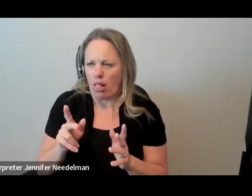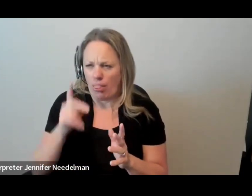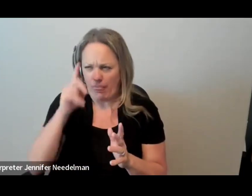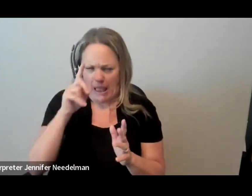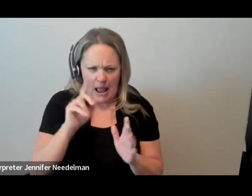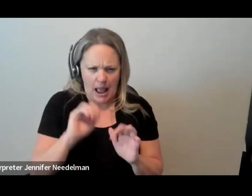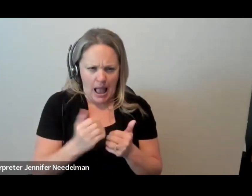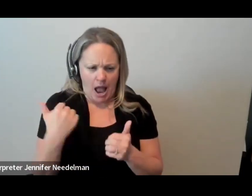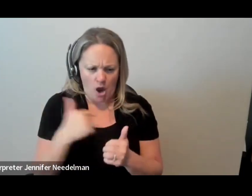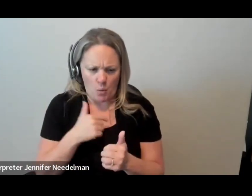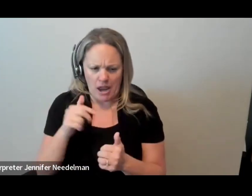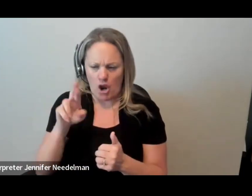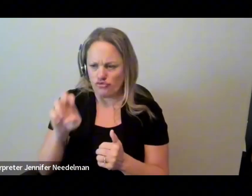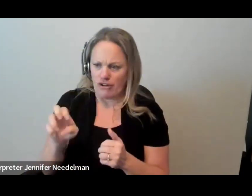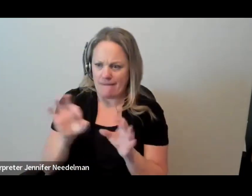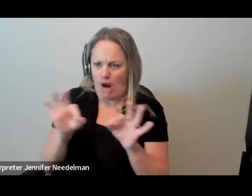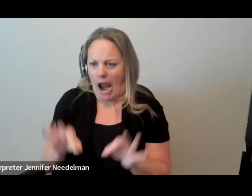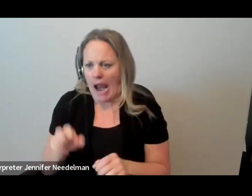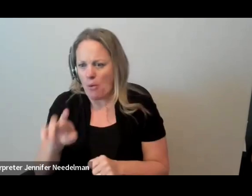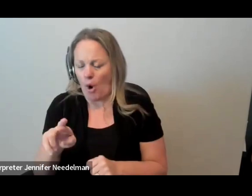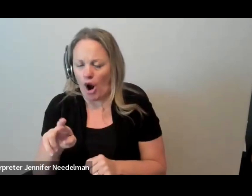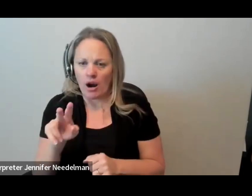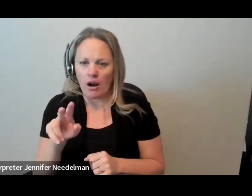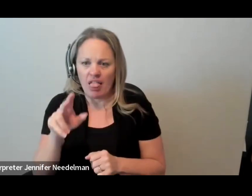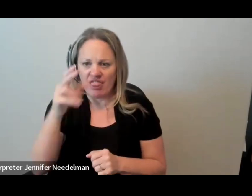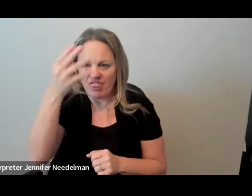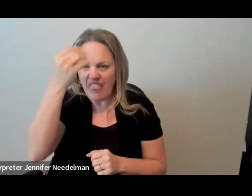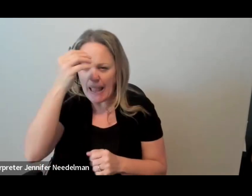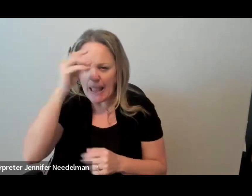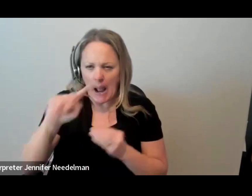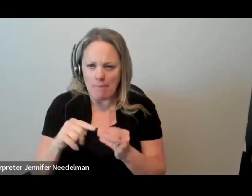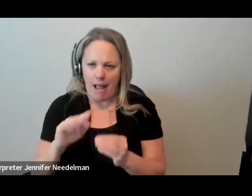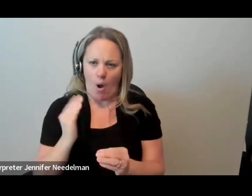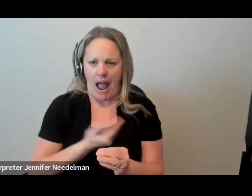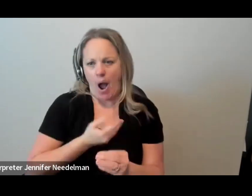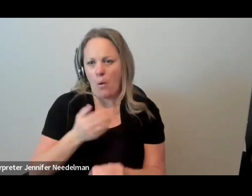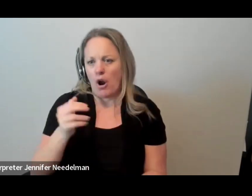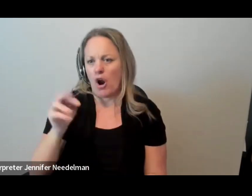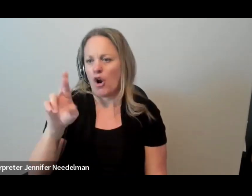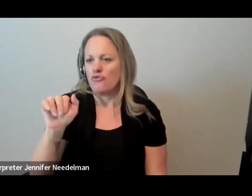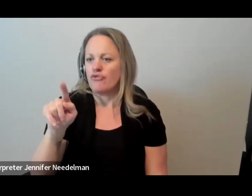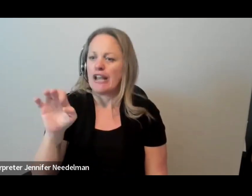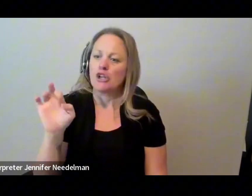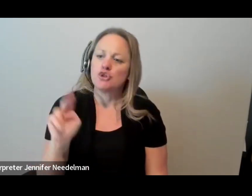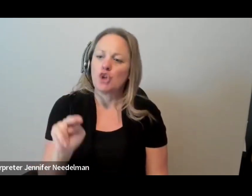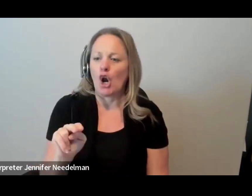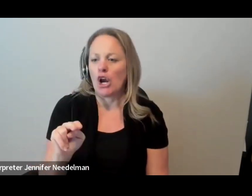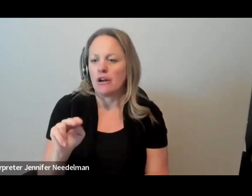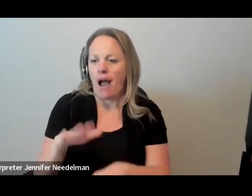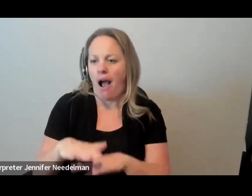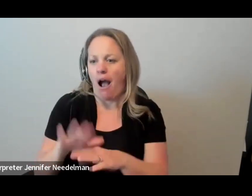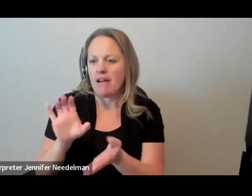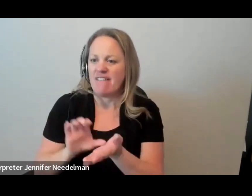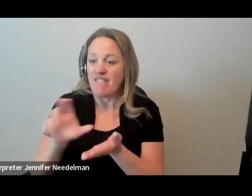or reframe what a return on investment is? Is it monetary, is it value?